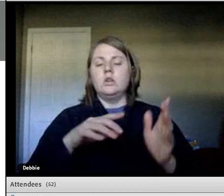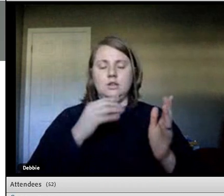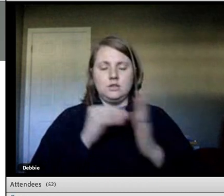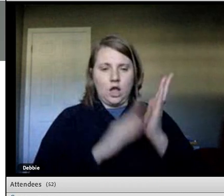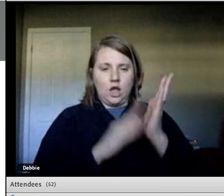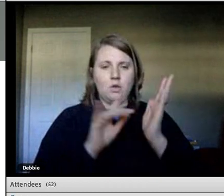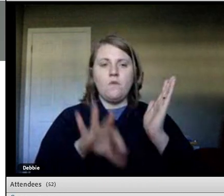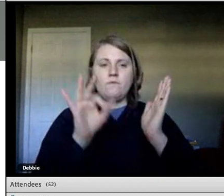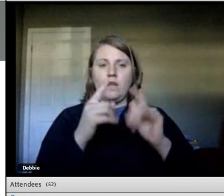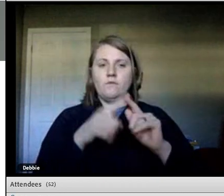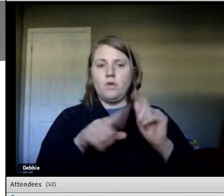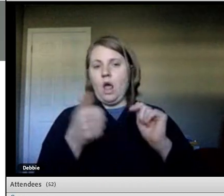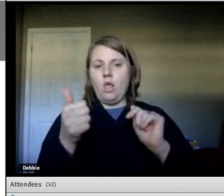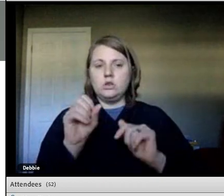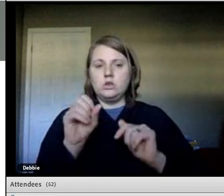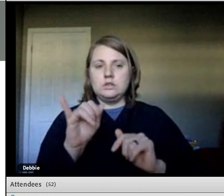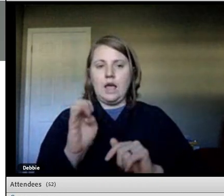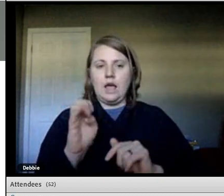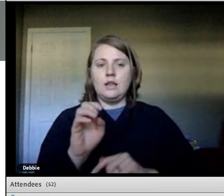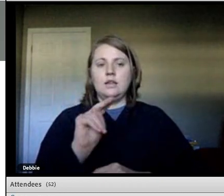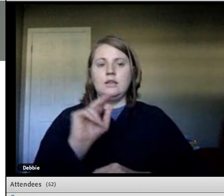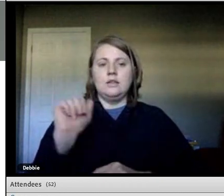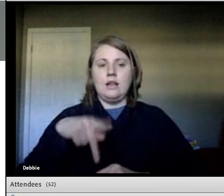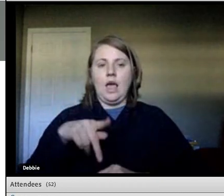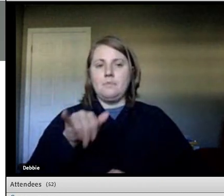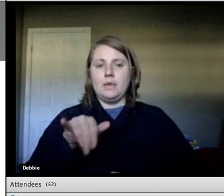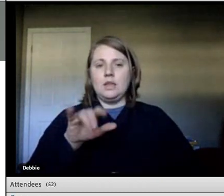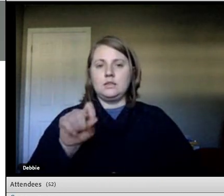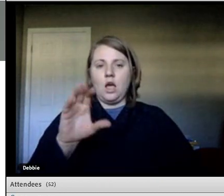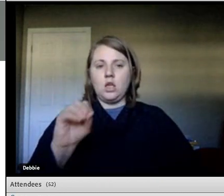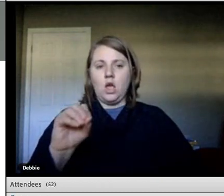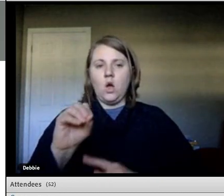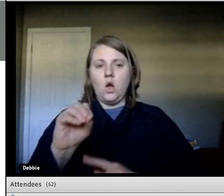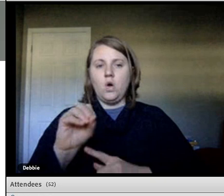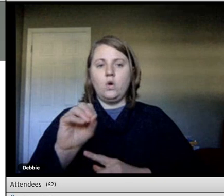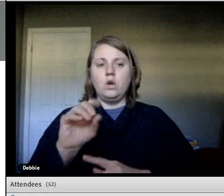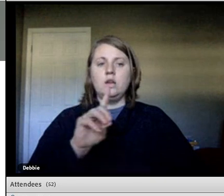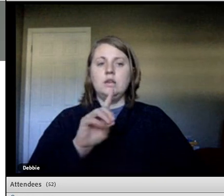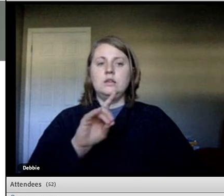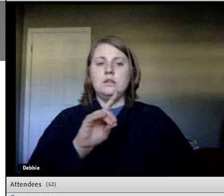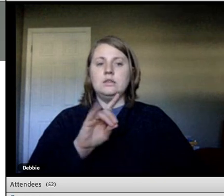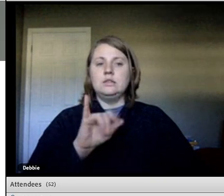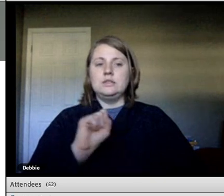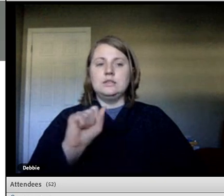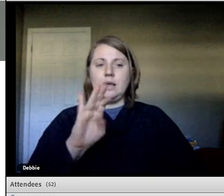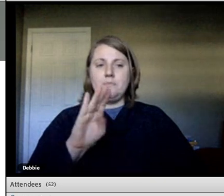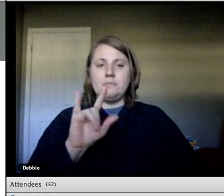Disabilityimages.com kind of takes us out of our normal realm of stock photos,